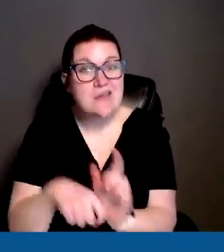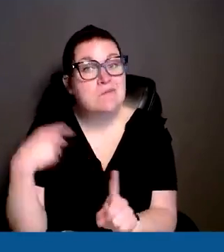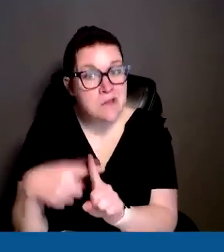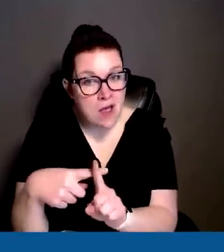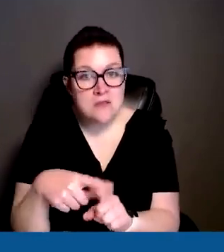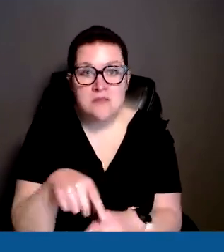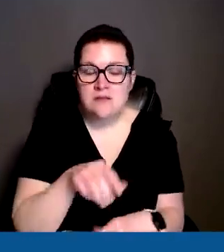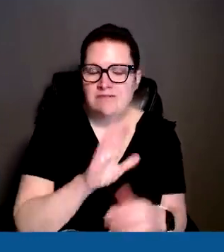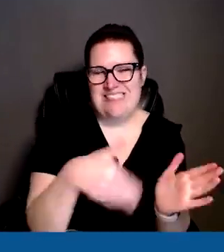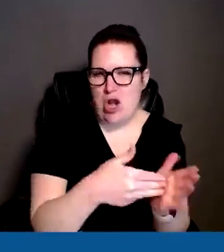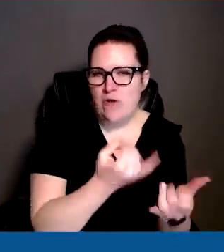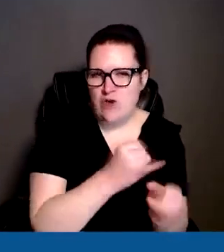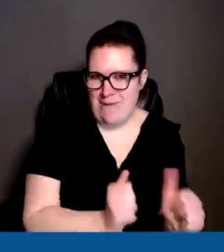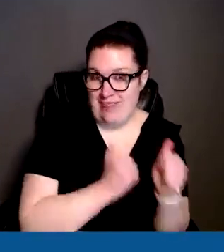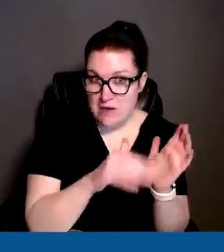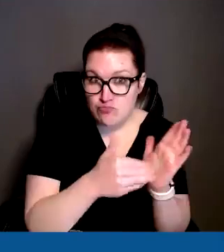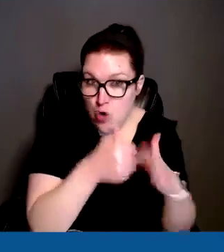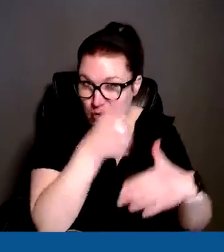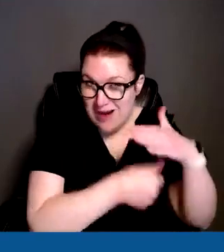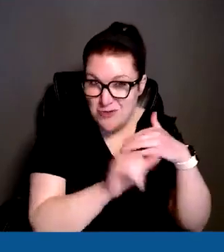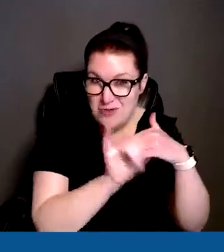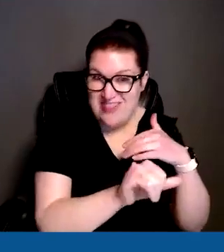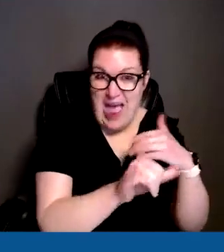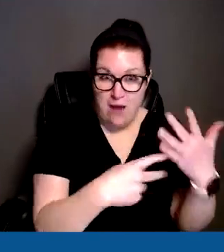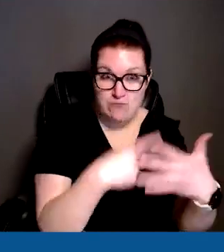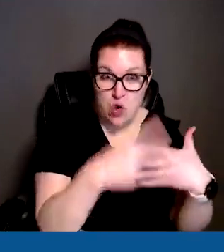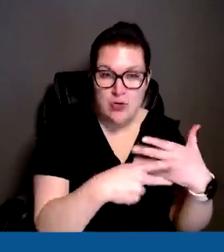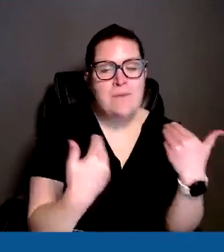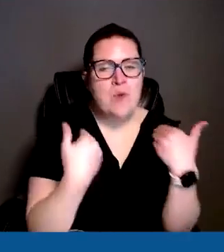under that program, have independent living service grants to each state.